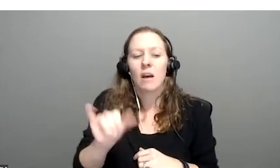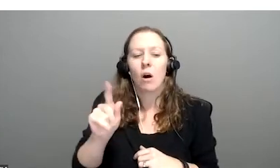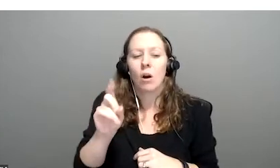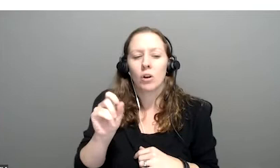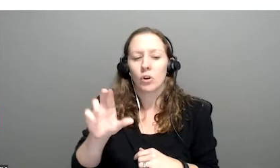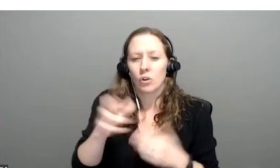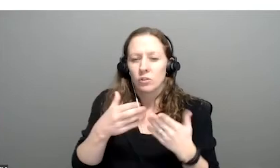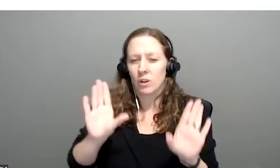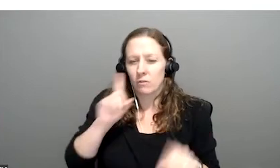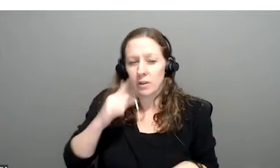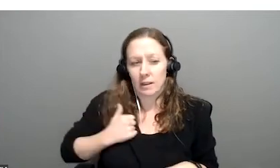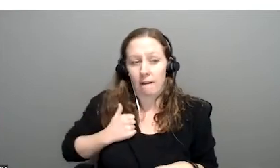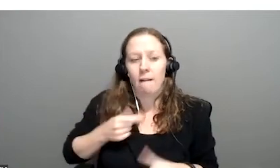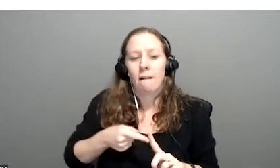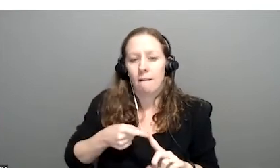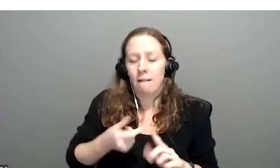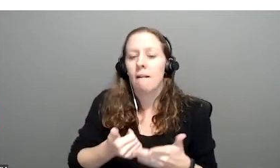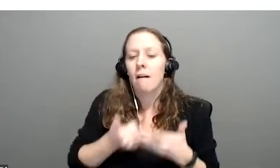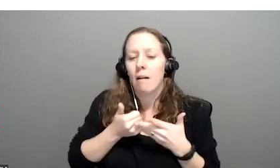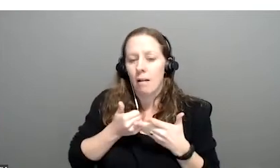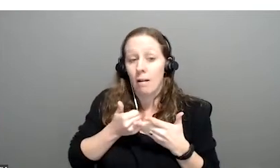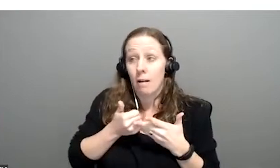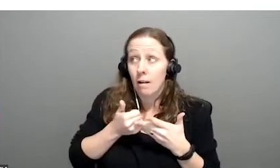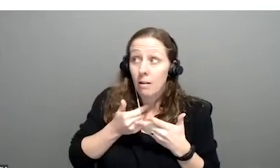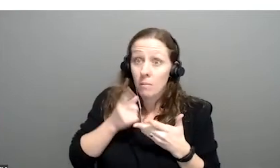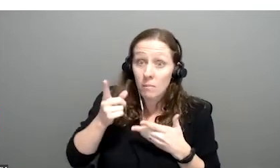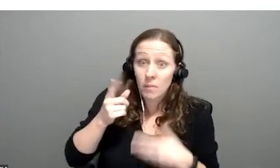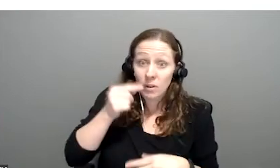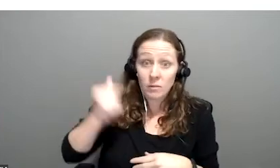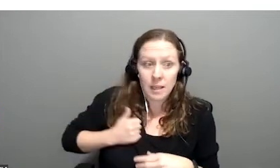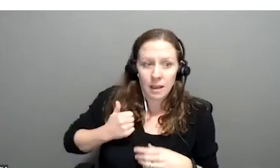the government of Canada. So, this report was titled "Implementing gender-based analysis,"